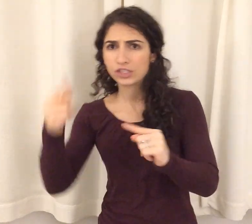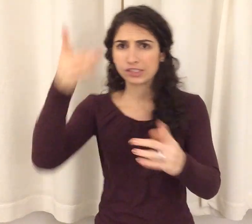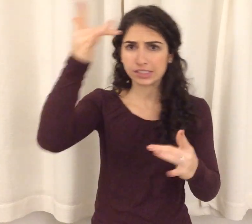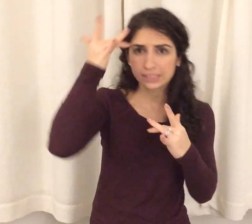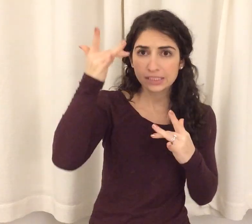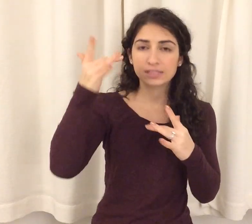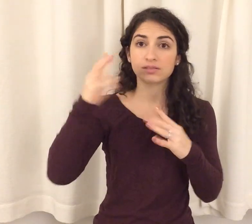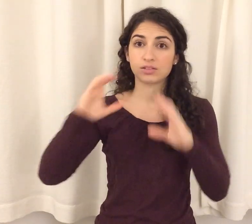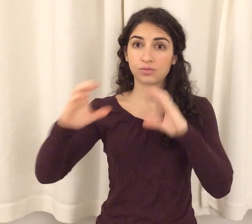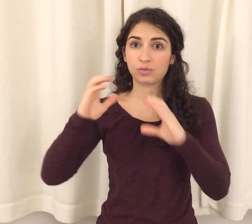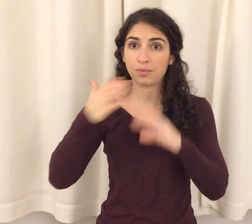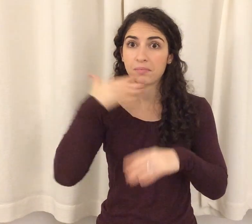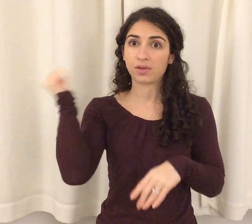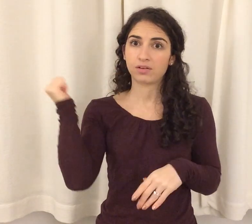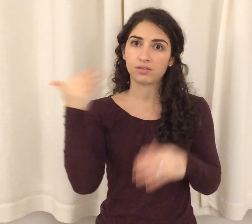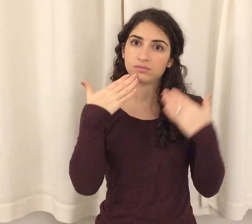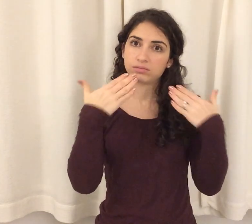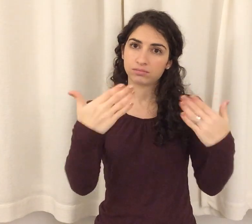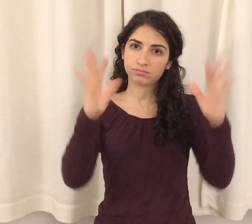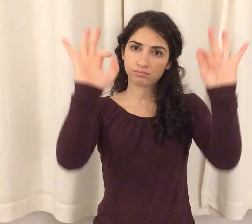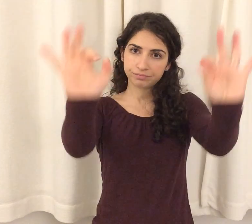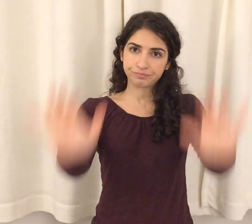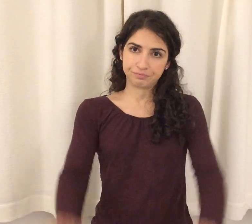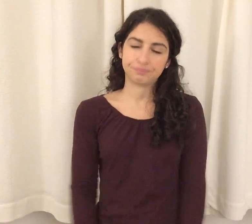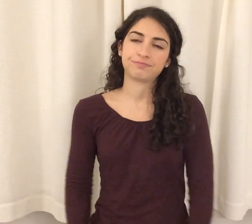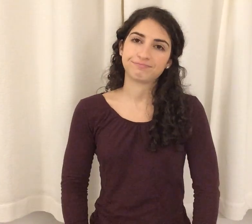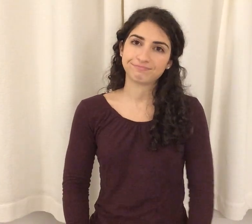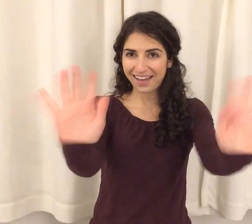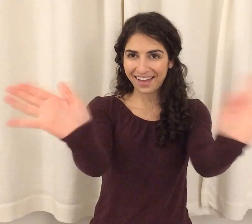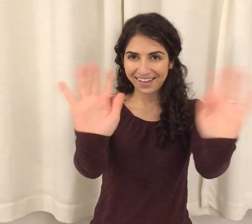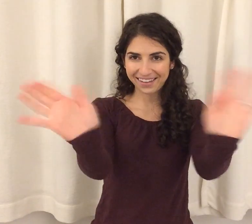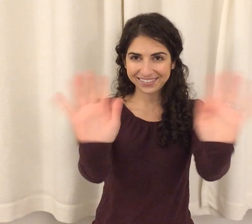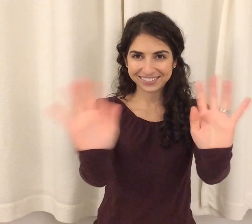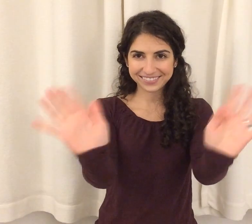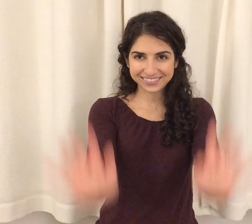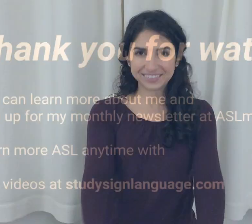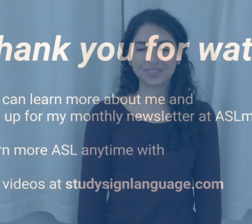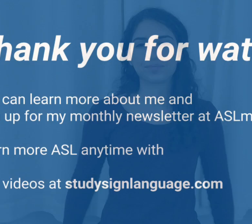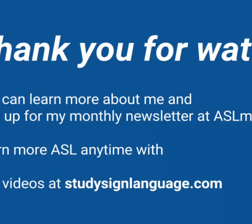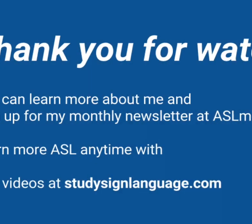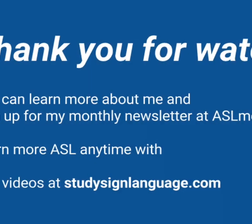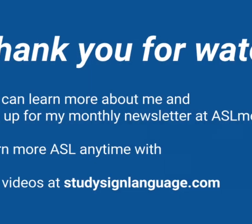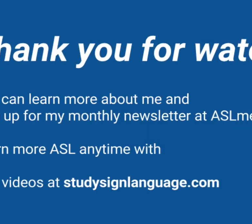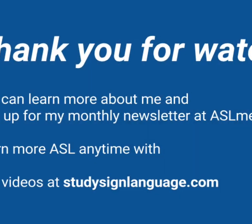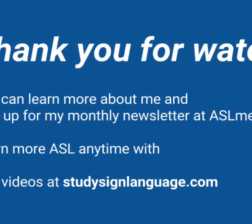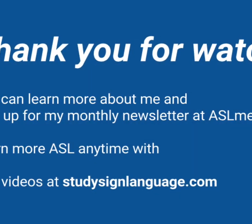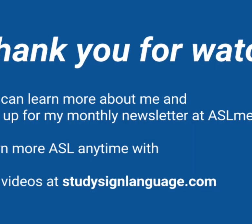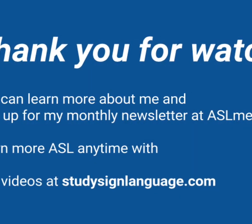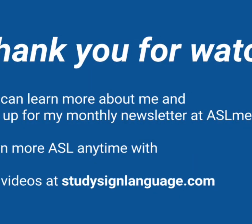helping people who are hurt or sick that use ASL! Bye.